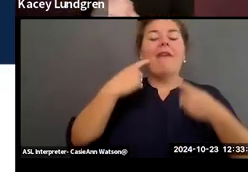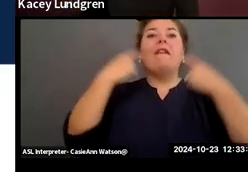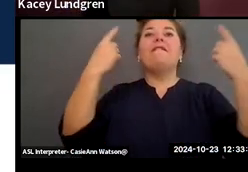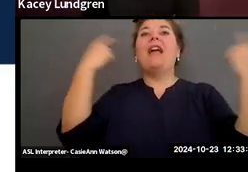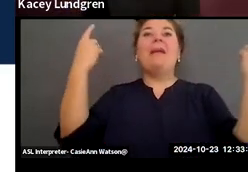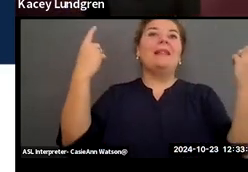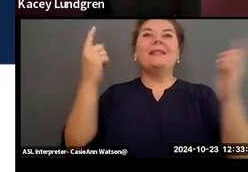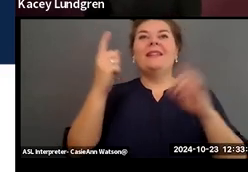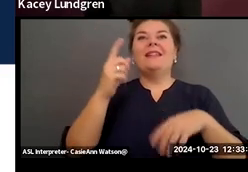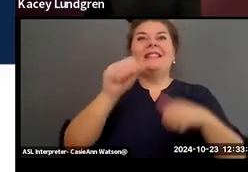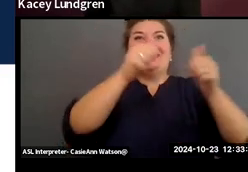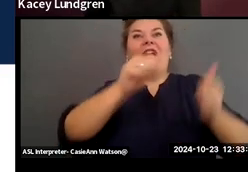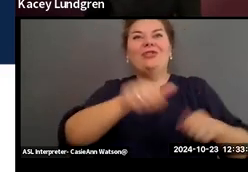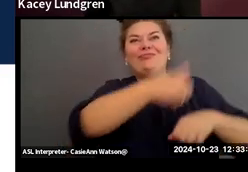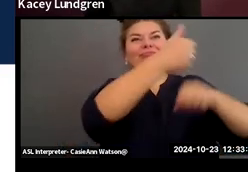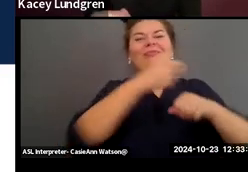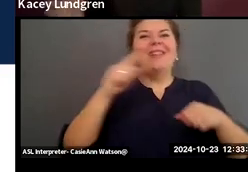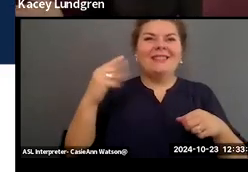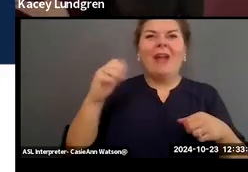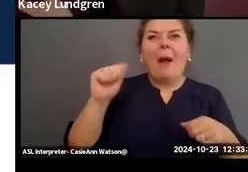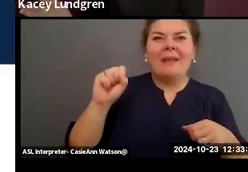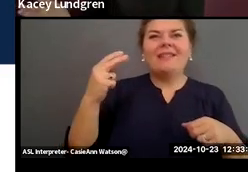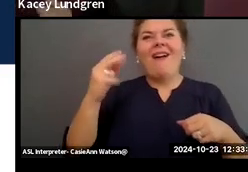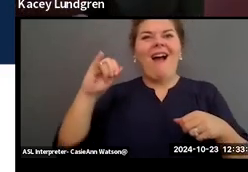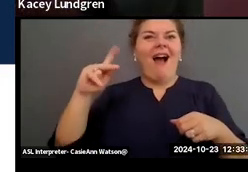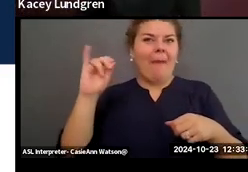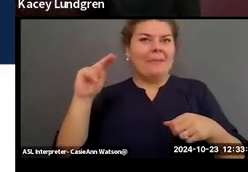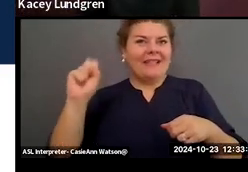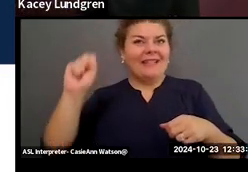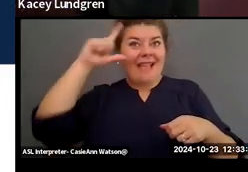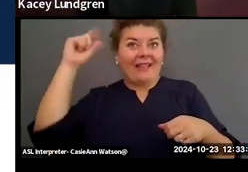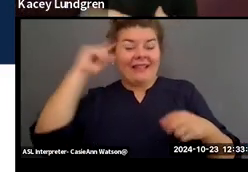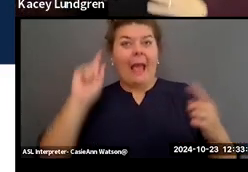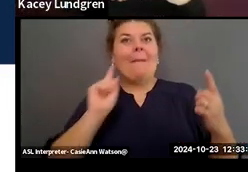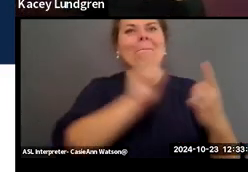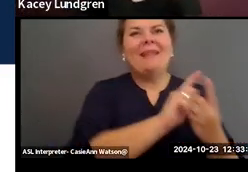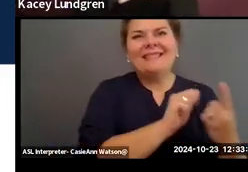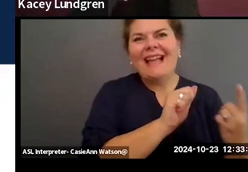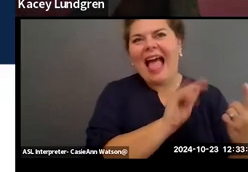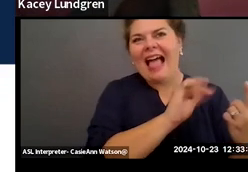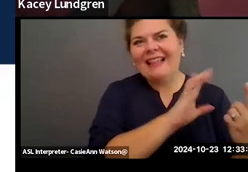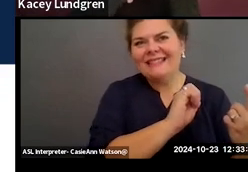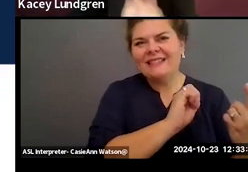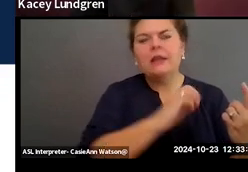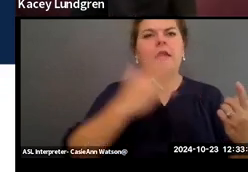where Thomas Hopkins Gallaudet meets Alice that's right at the front of the entrance of the school.